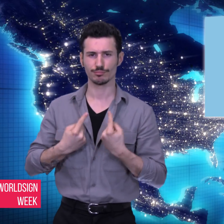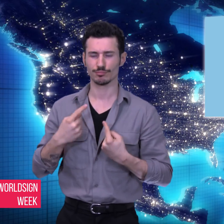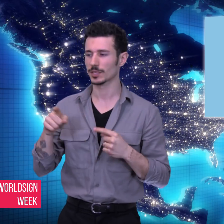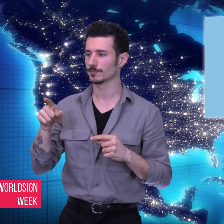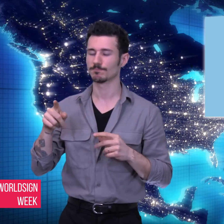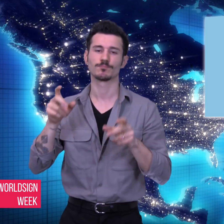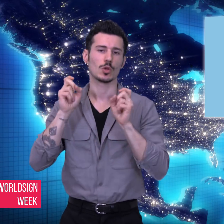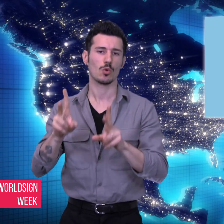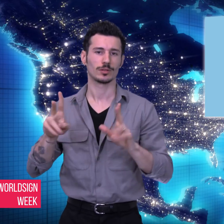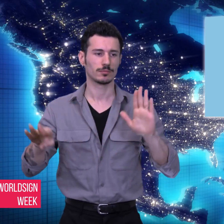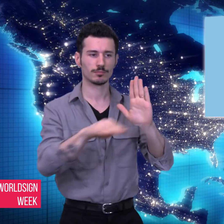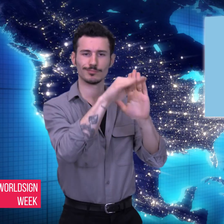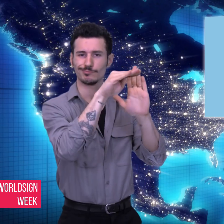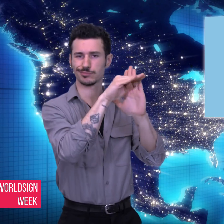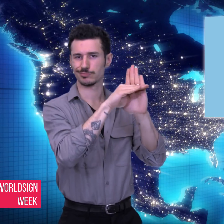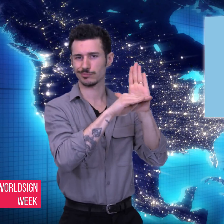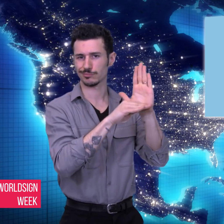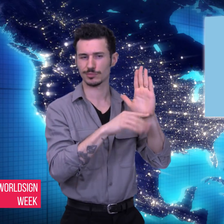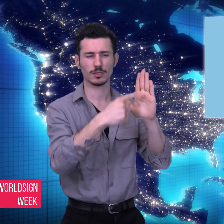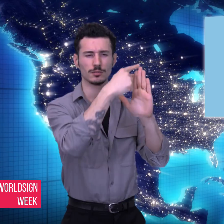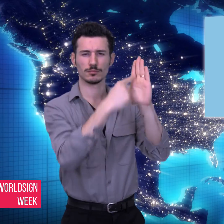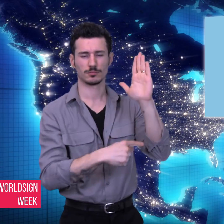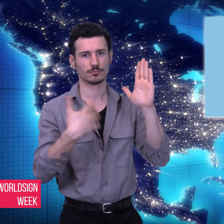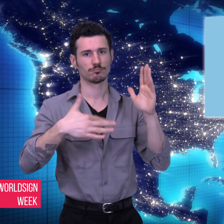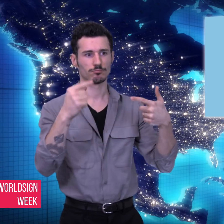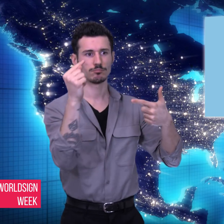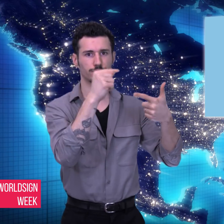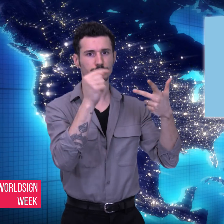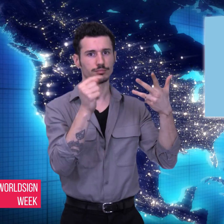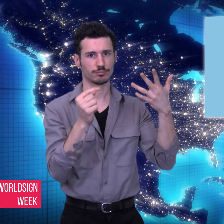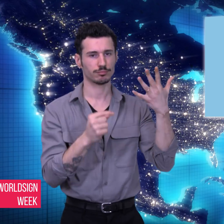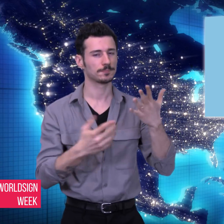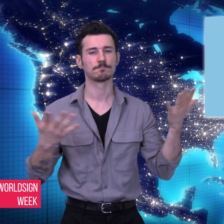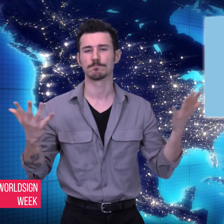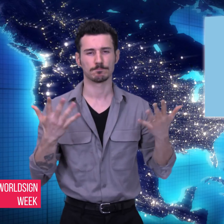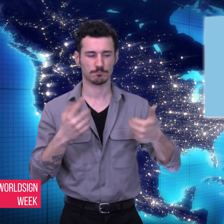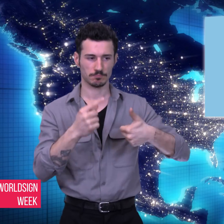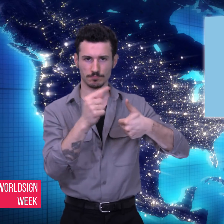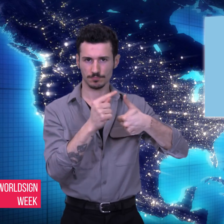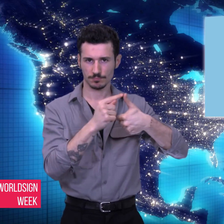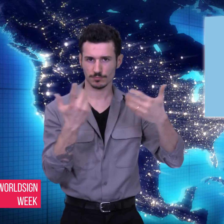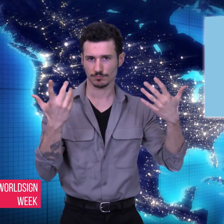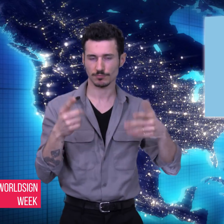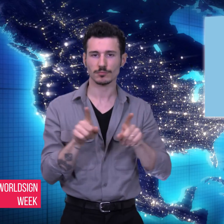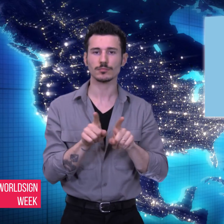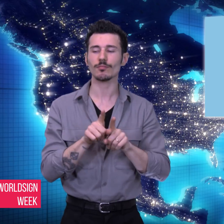In this agreement, they will now provide sign